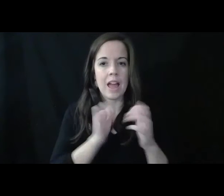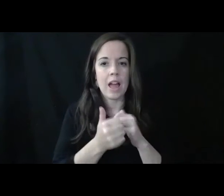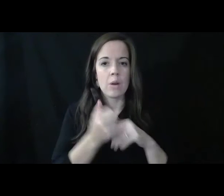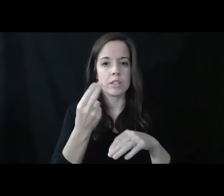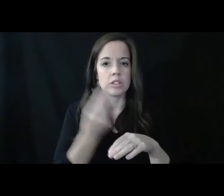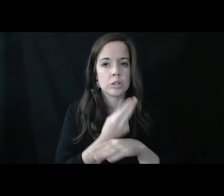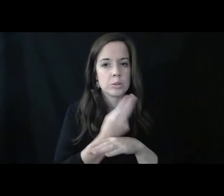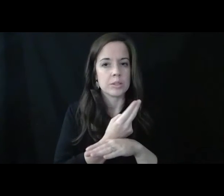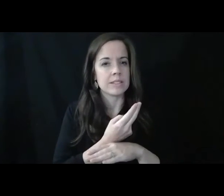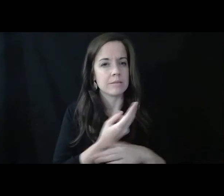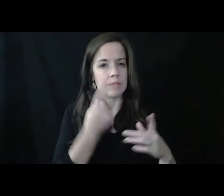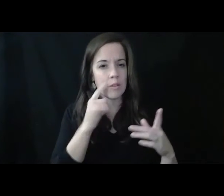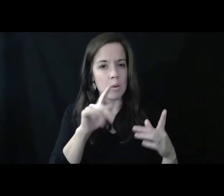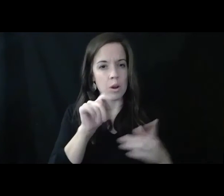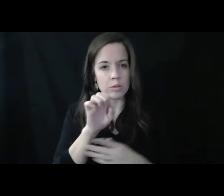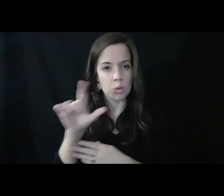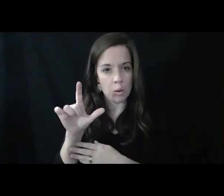either as a tool of sort of keeping people down or of